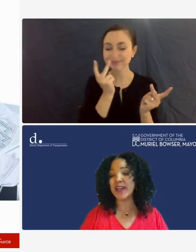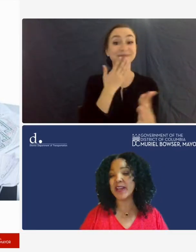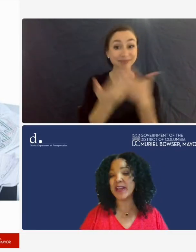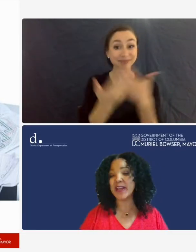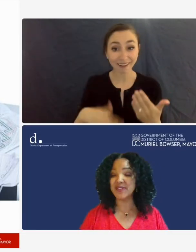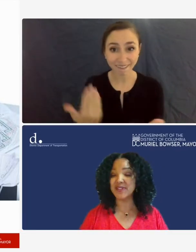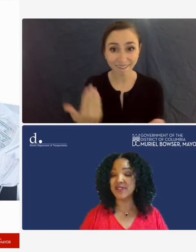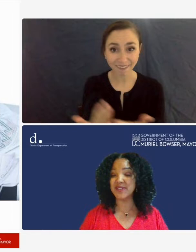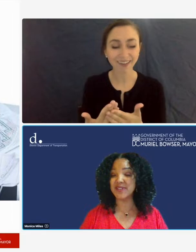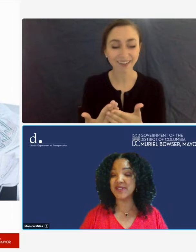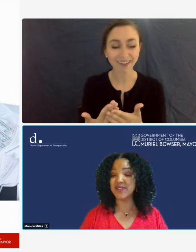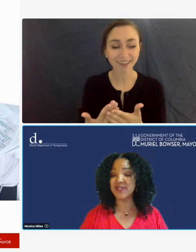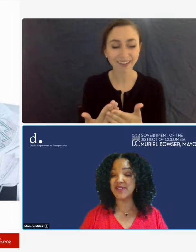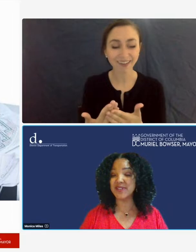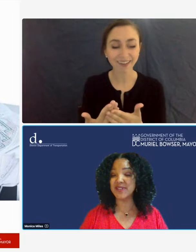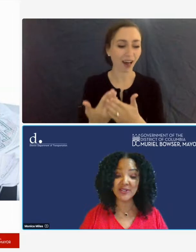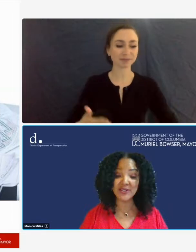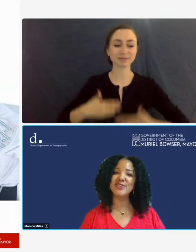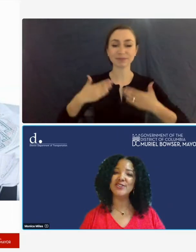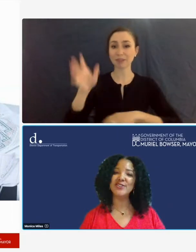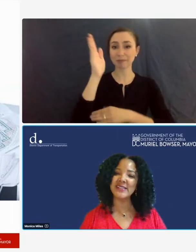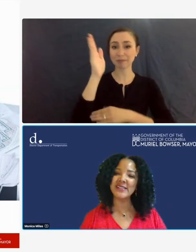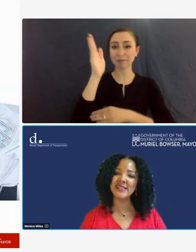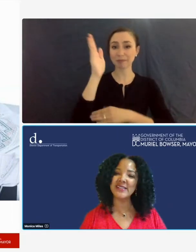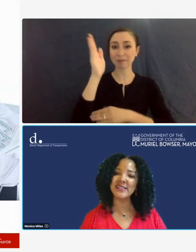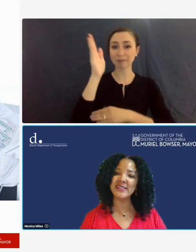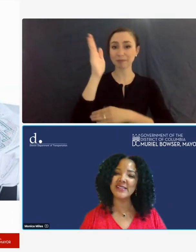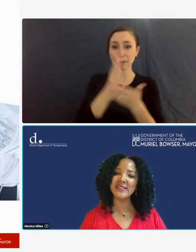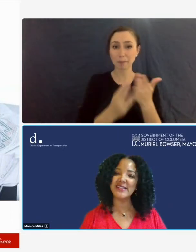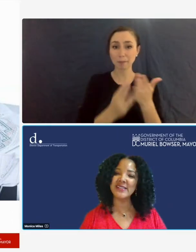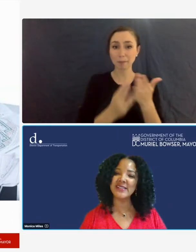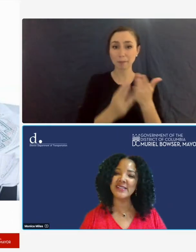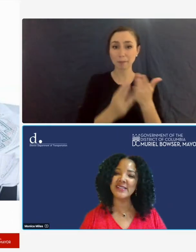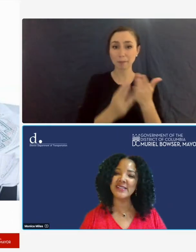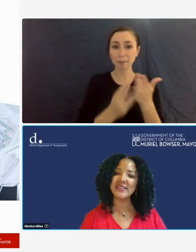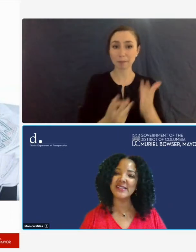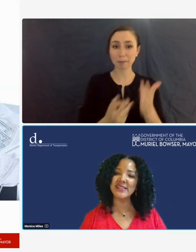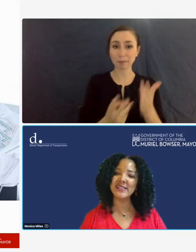series so today we're going to actually discuss three topics that are critical for a e firms to